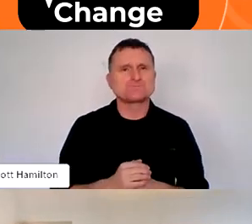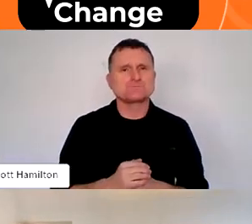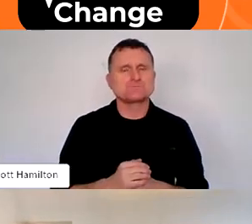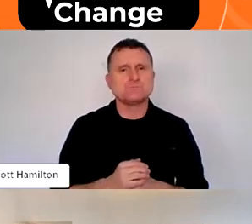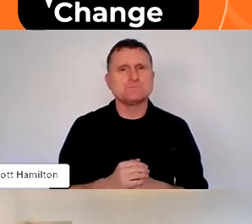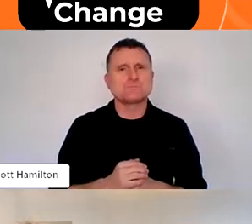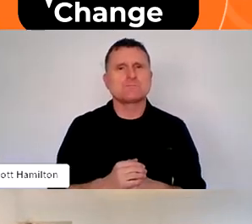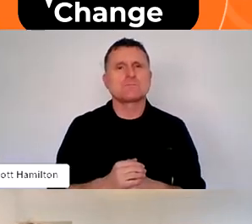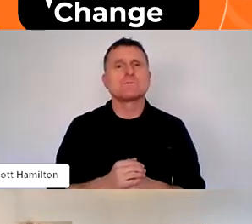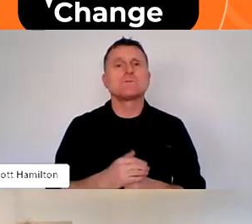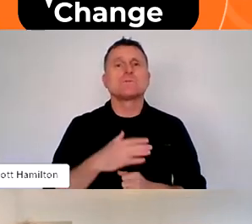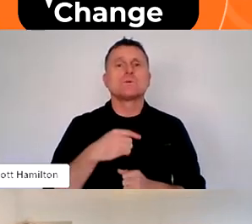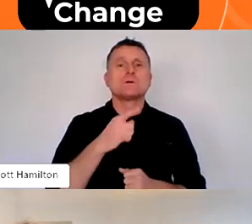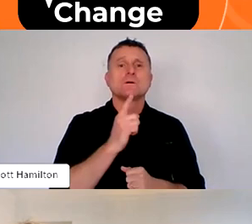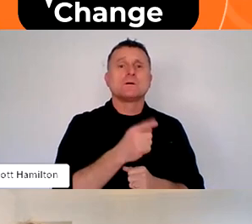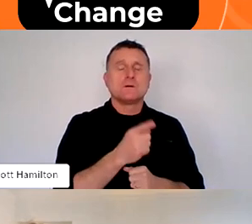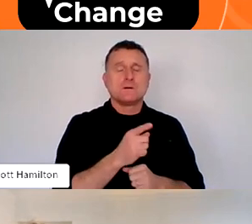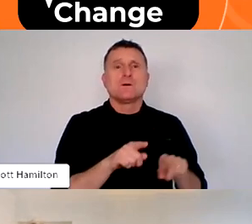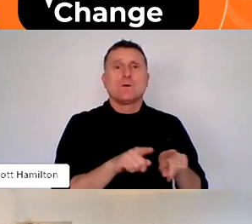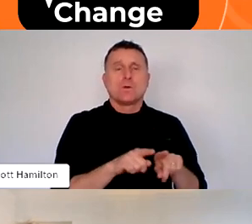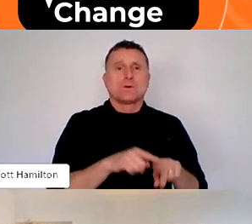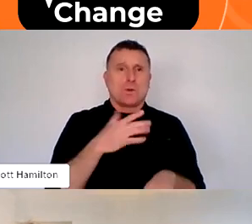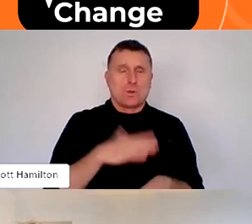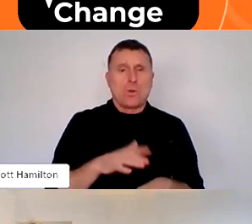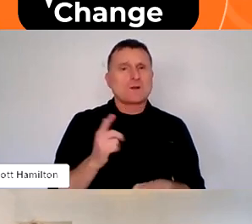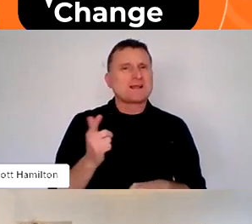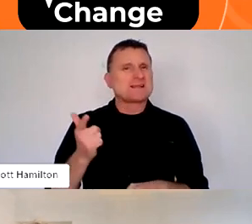teachers to have knowledge of a different more inclusive way of